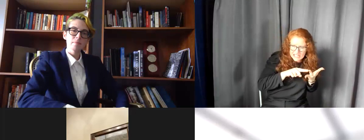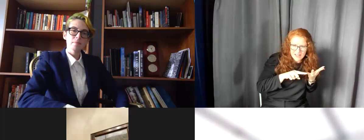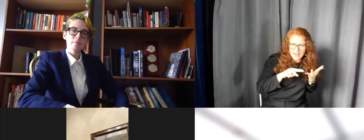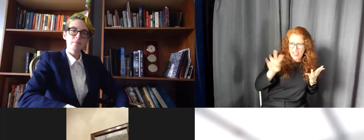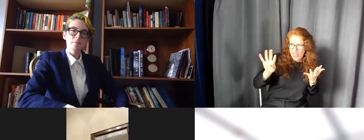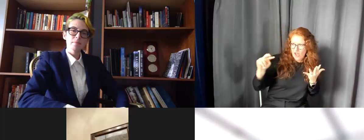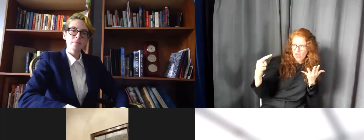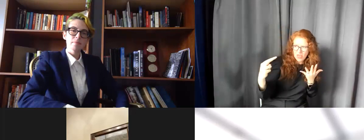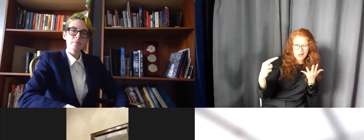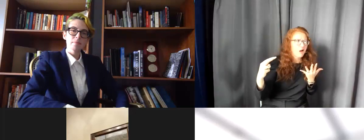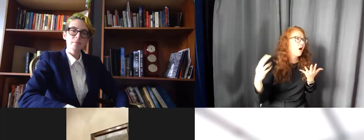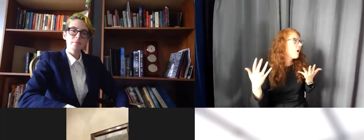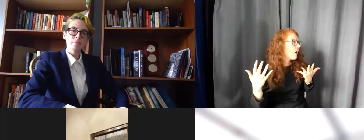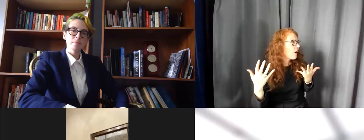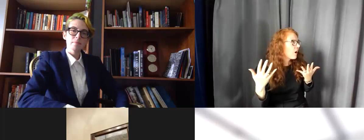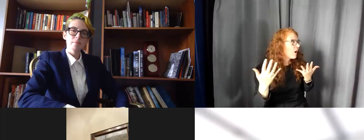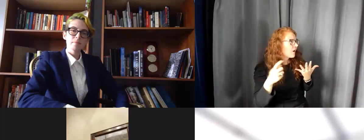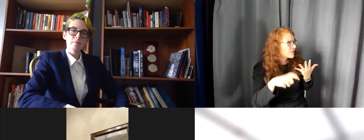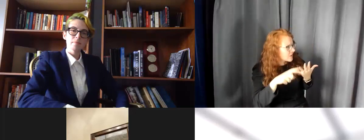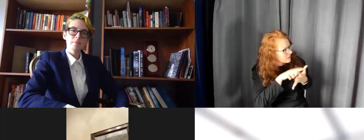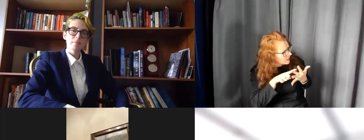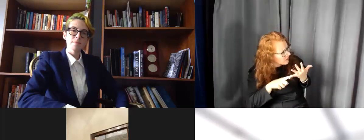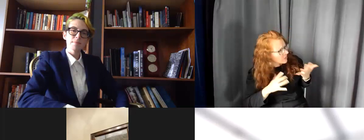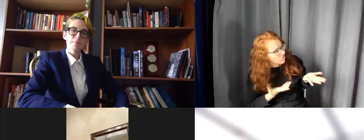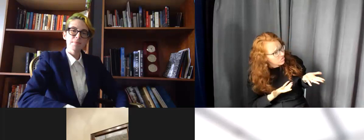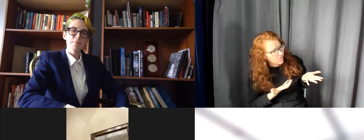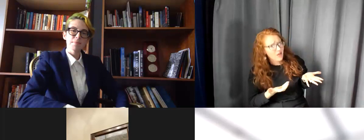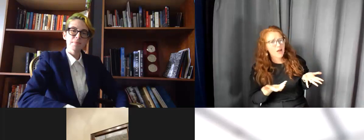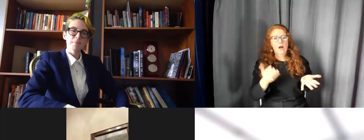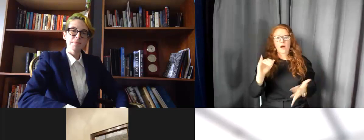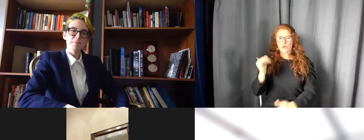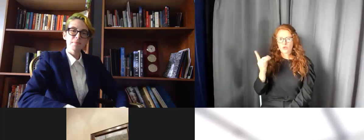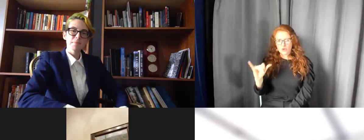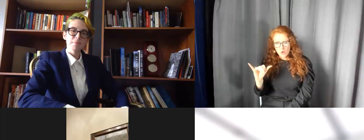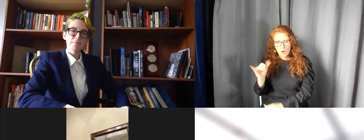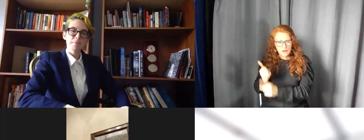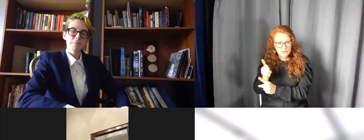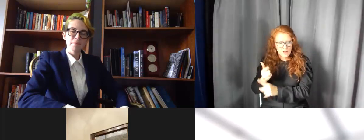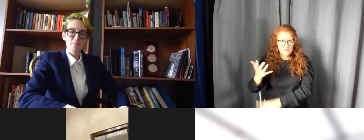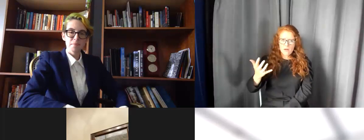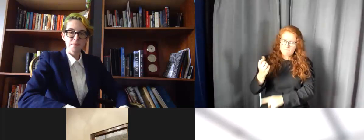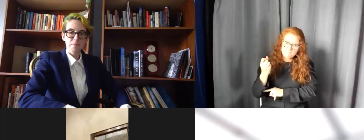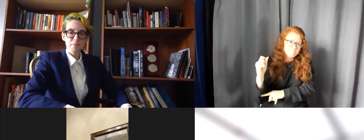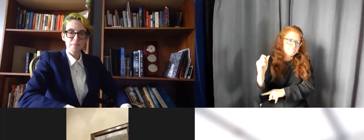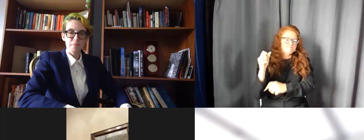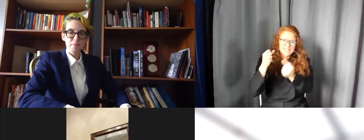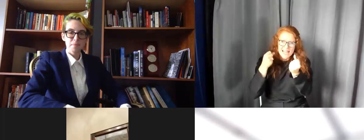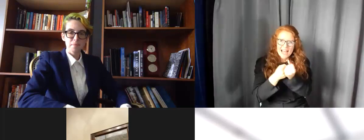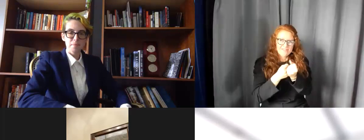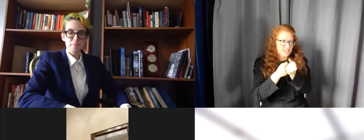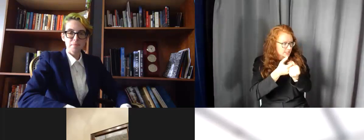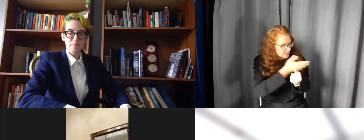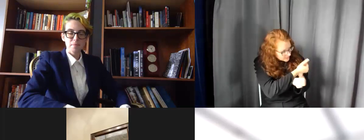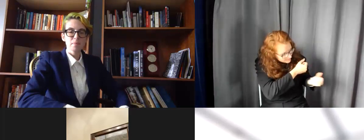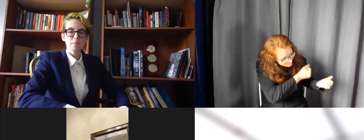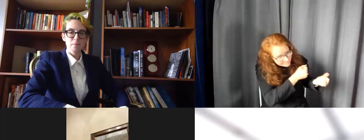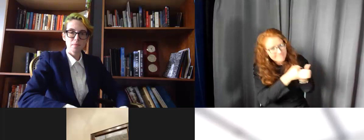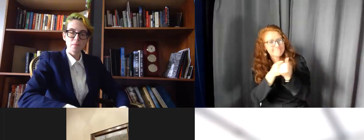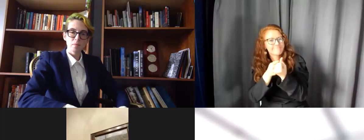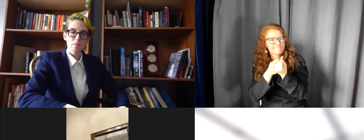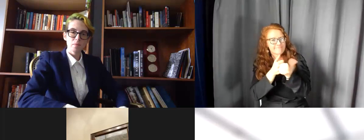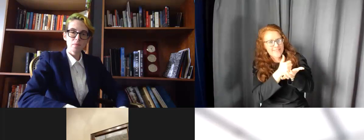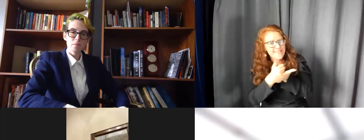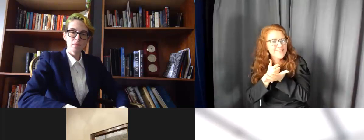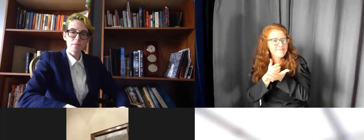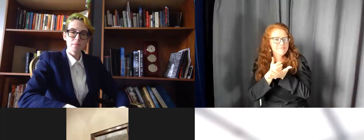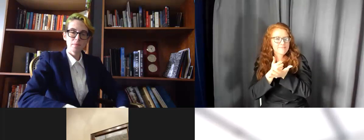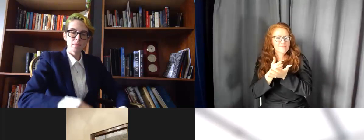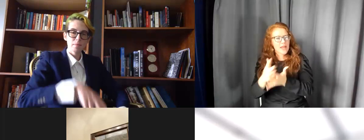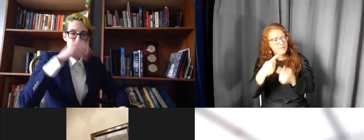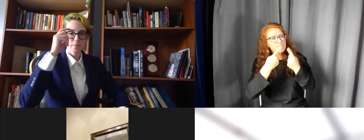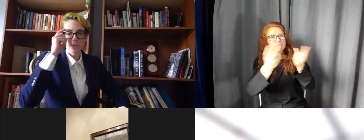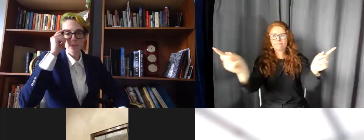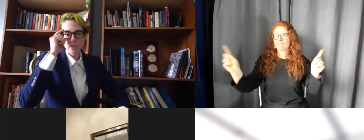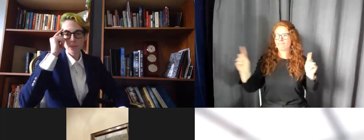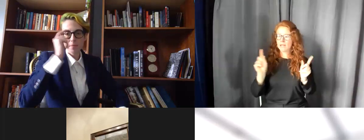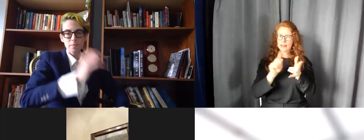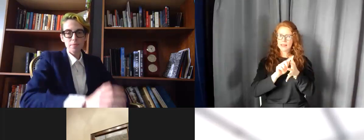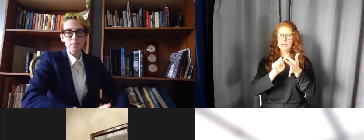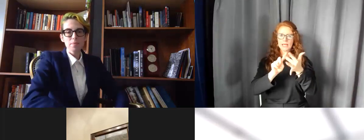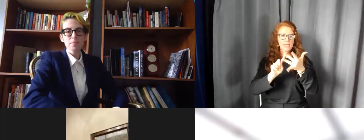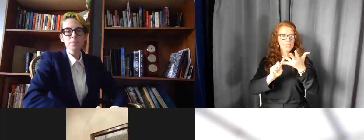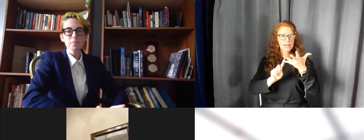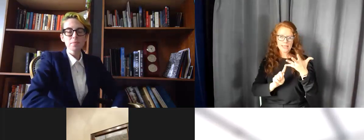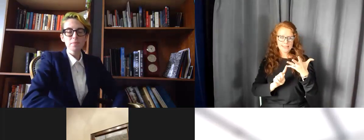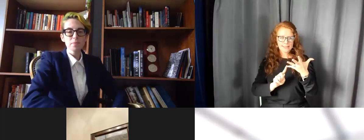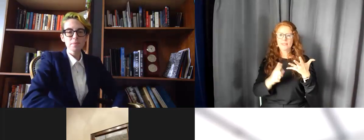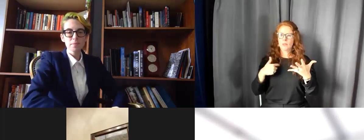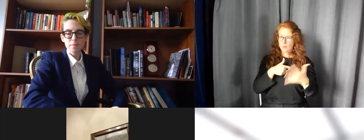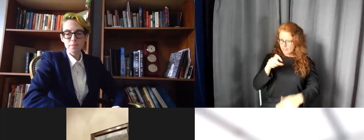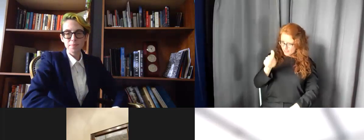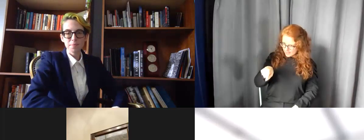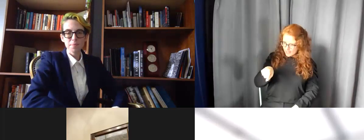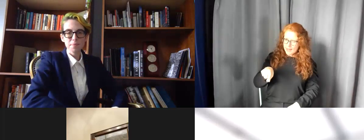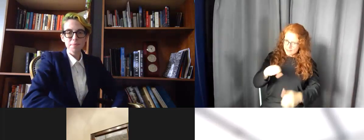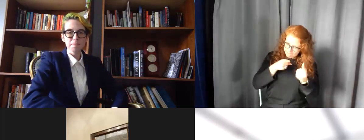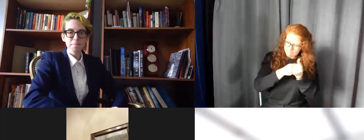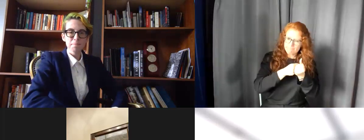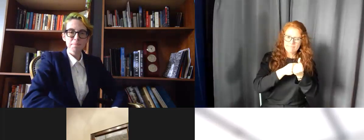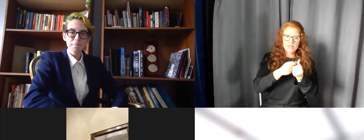Grace: inconvenience, unfortunately. But Judy did so much to not only advocate for those who felt like. Maybe they couldn't. But to tell people that these are things that we need, and they aren't inconveniences and things like that, I suppose.